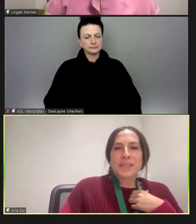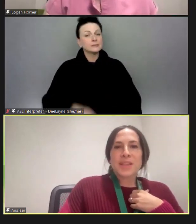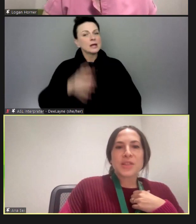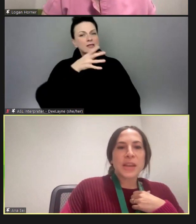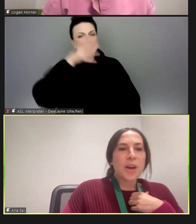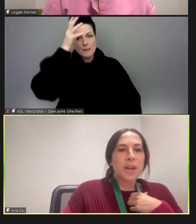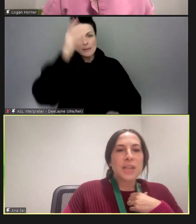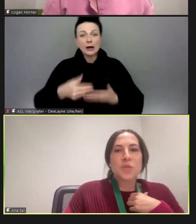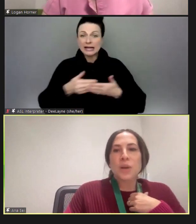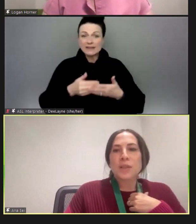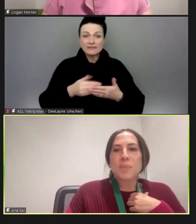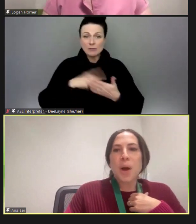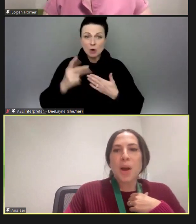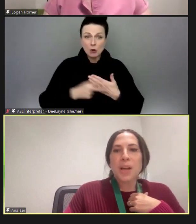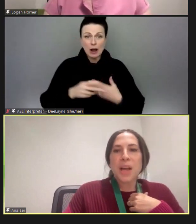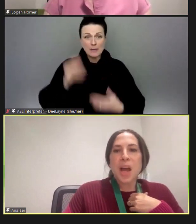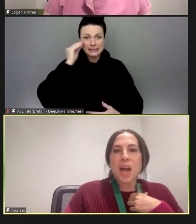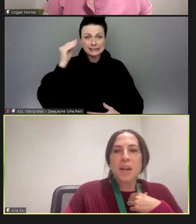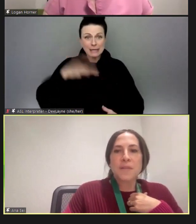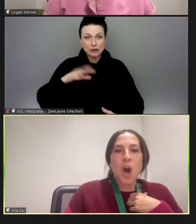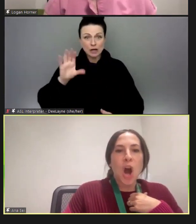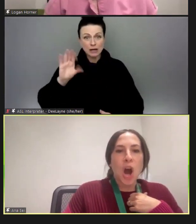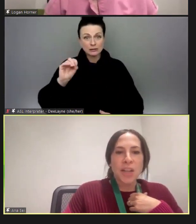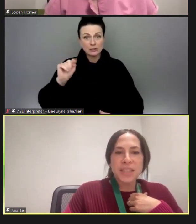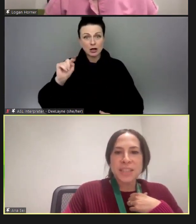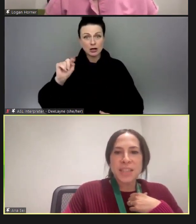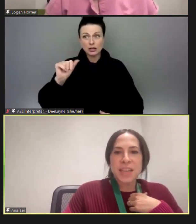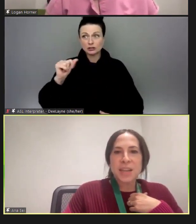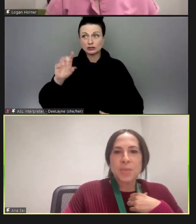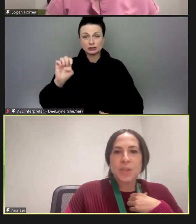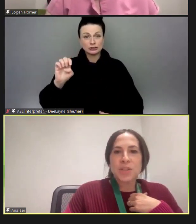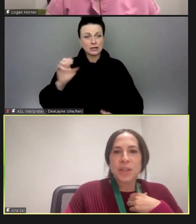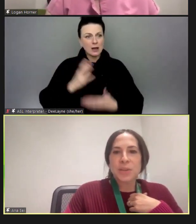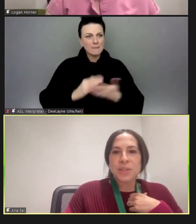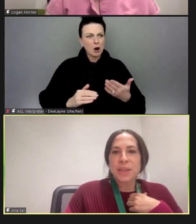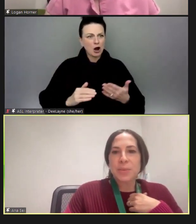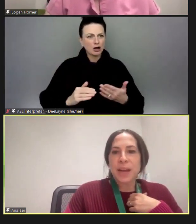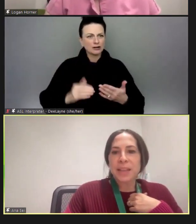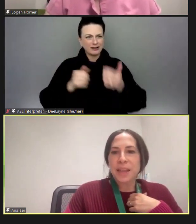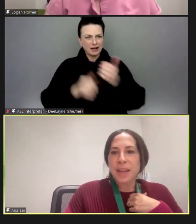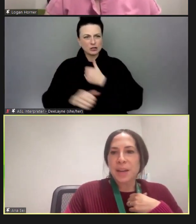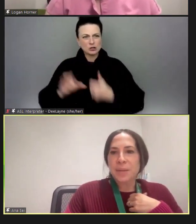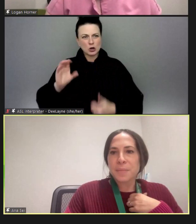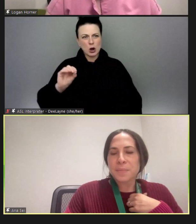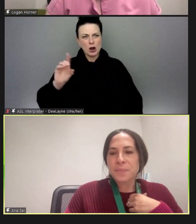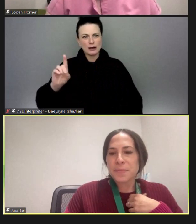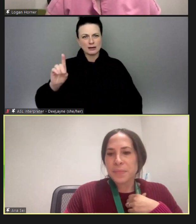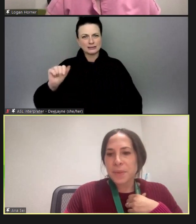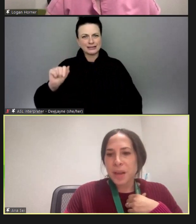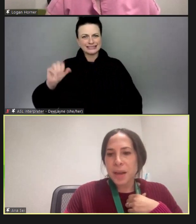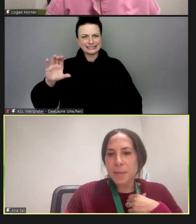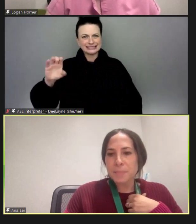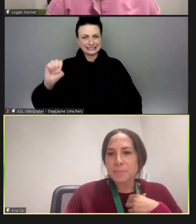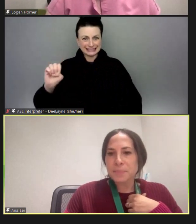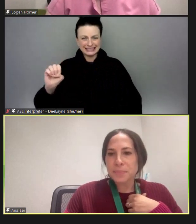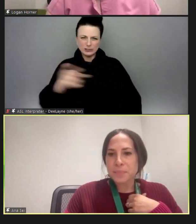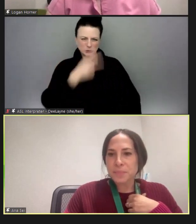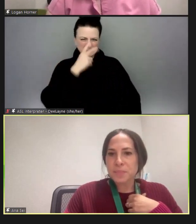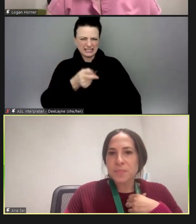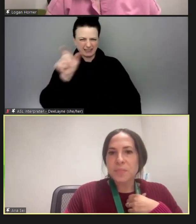sunshine cotage was part of Odyssey